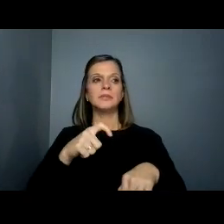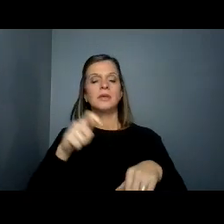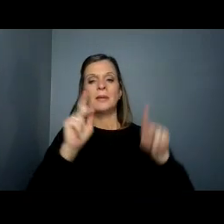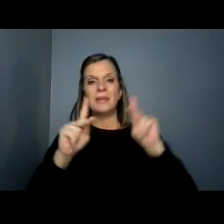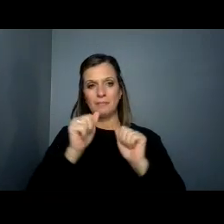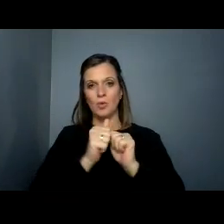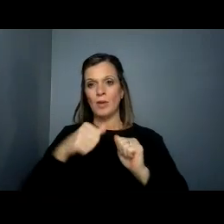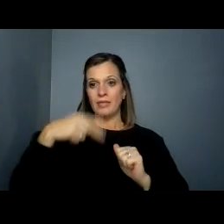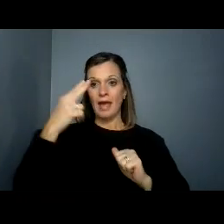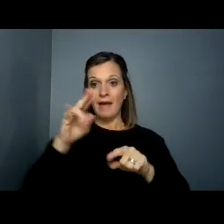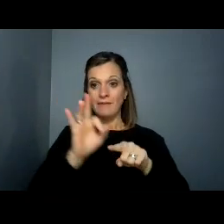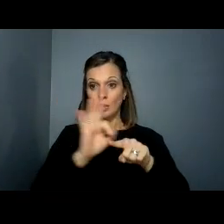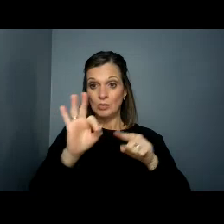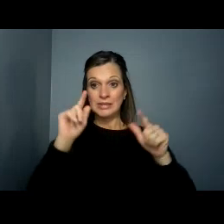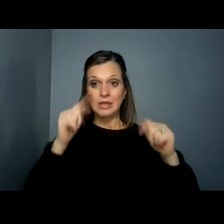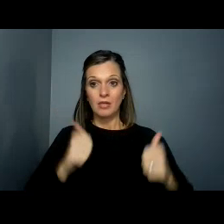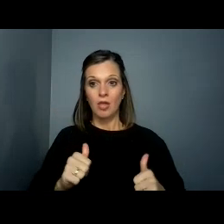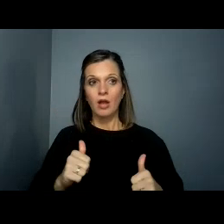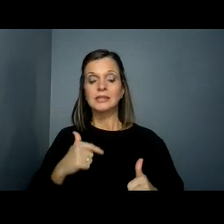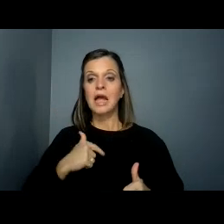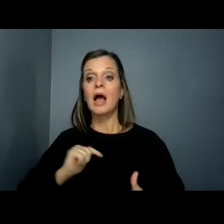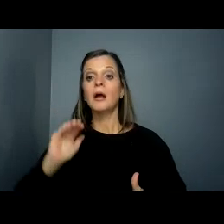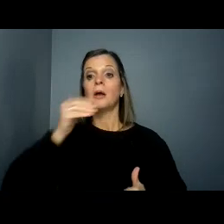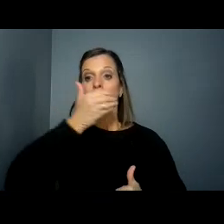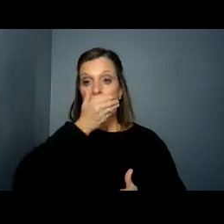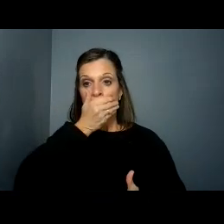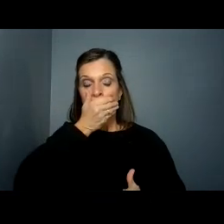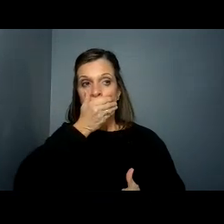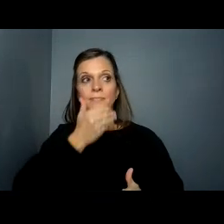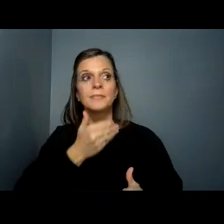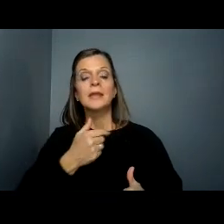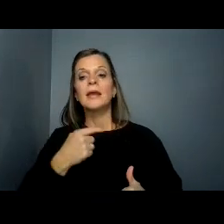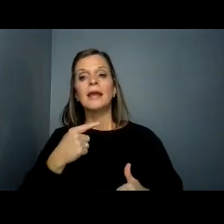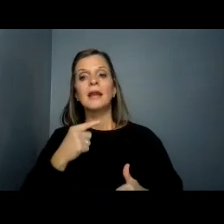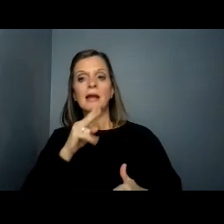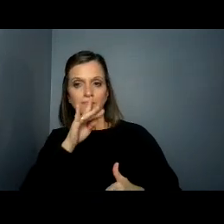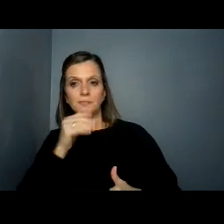I'll say I'll I'll cover my my mouth and I'll say say the words Peach keep and thief.